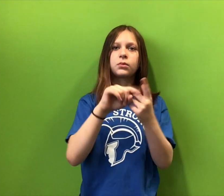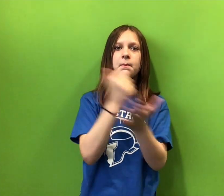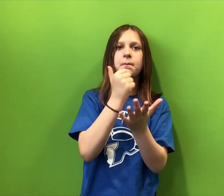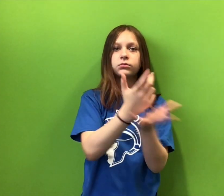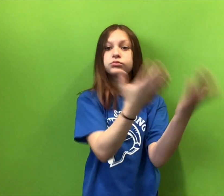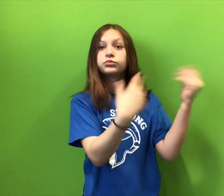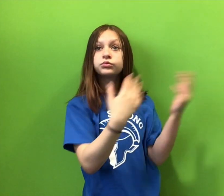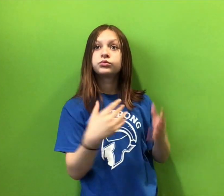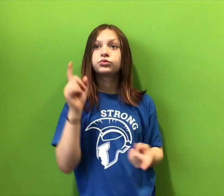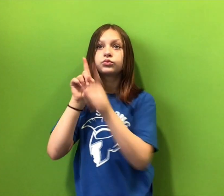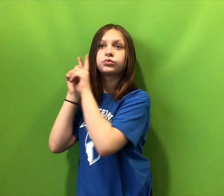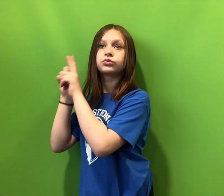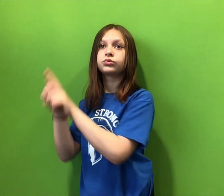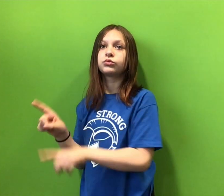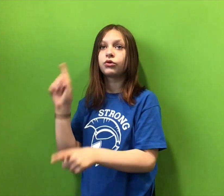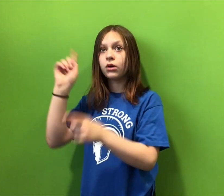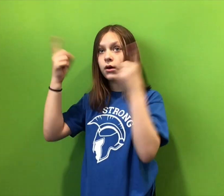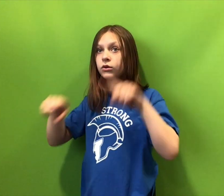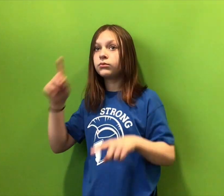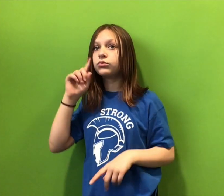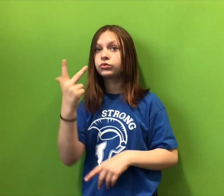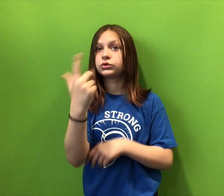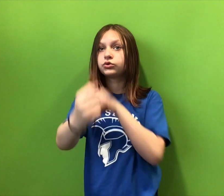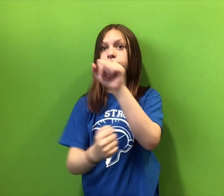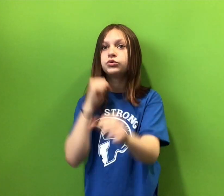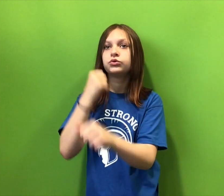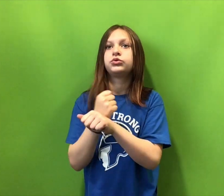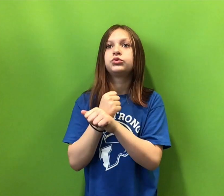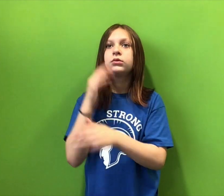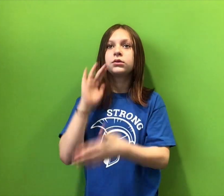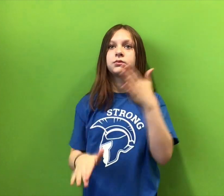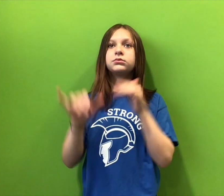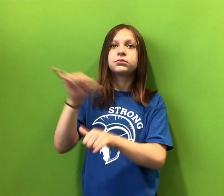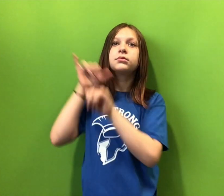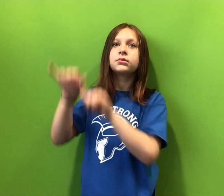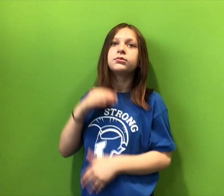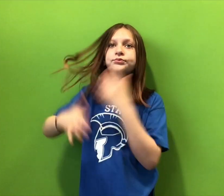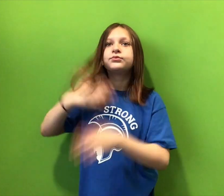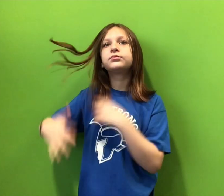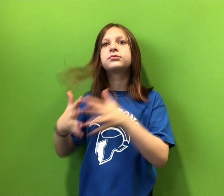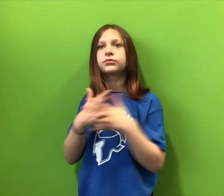This is a picture of him. I'm thankful to Thomas Hopkins Gallaudet for traveling to recruit Clerc